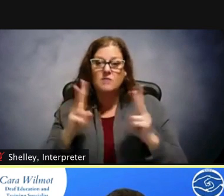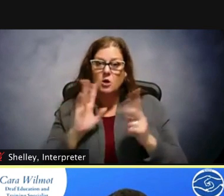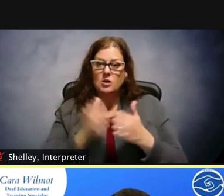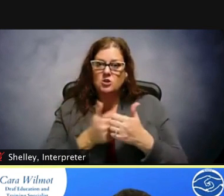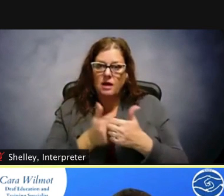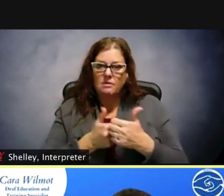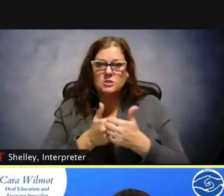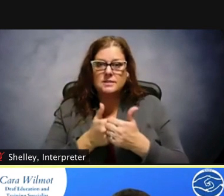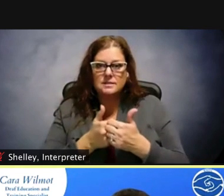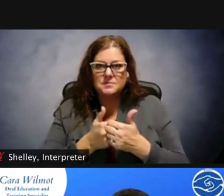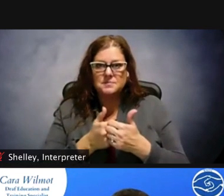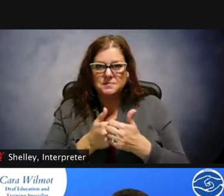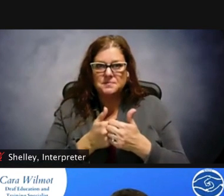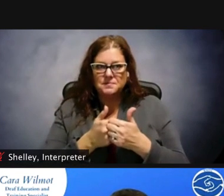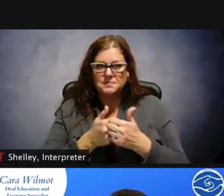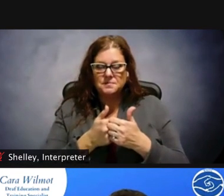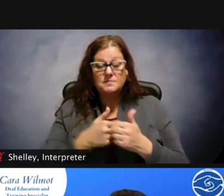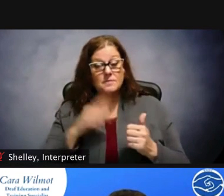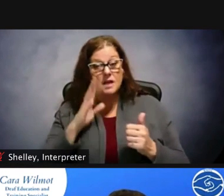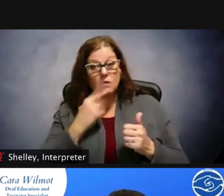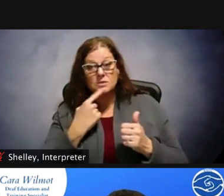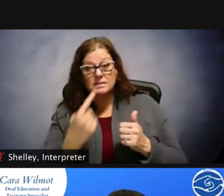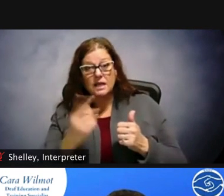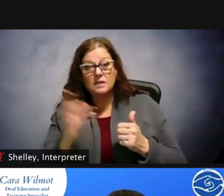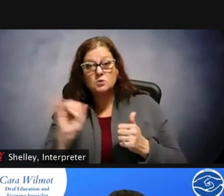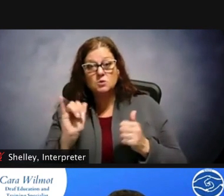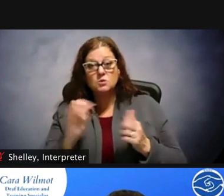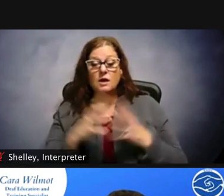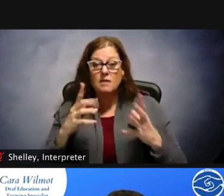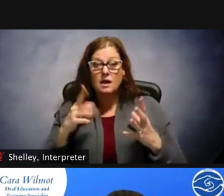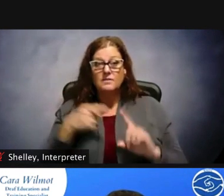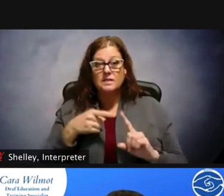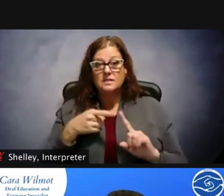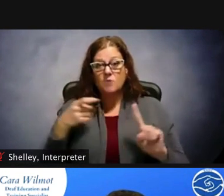[ANNMARIE] And I will say too a lot of this came from the parents.